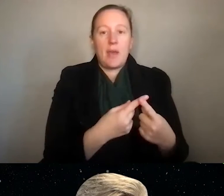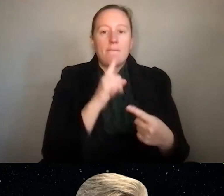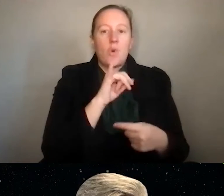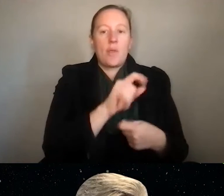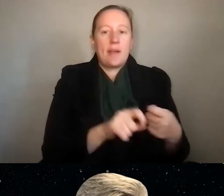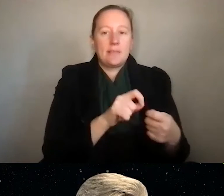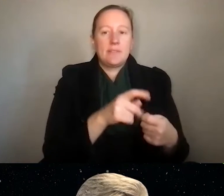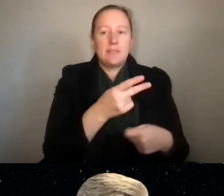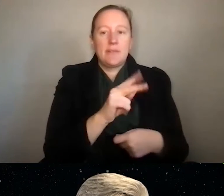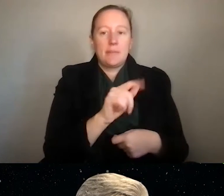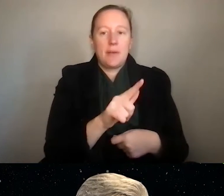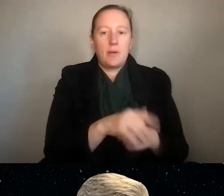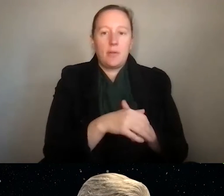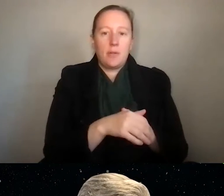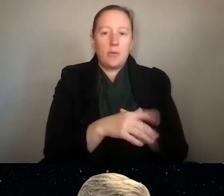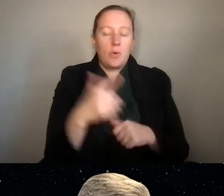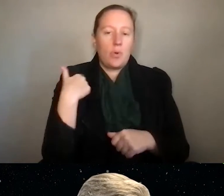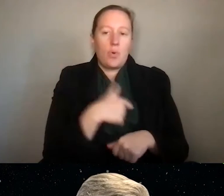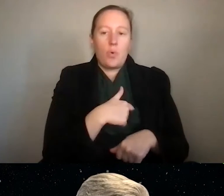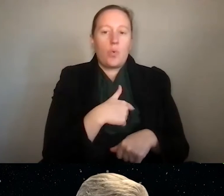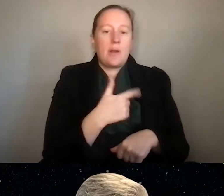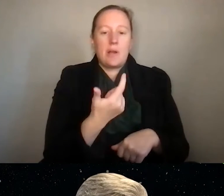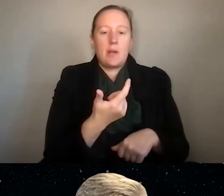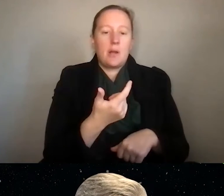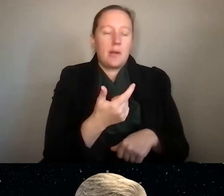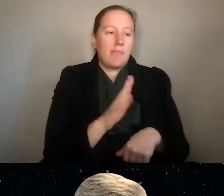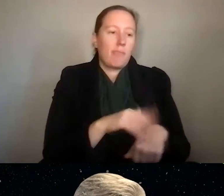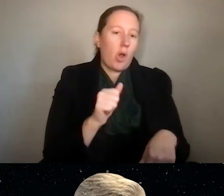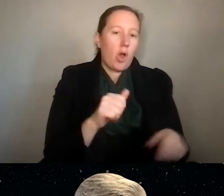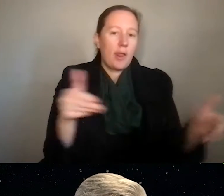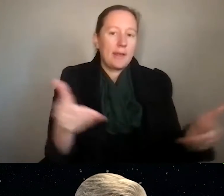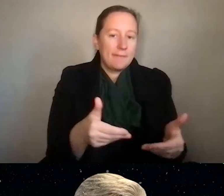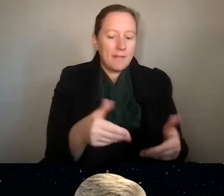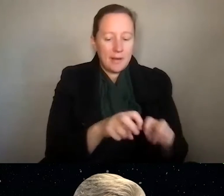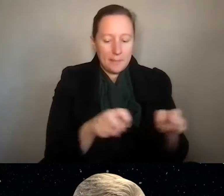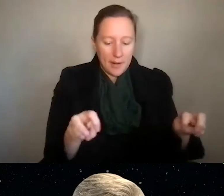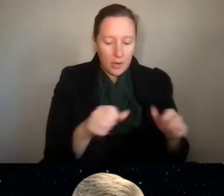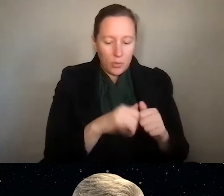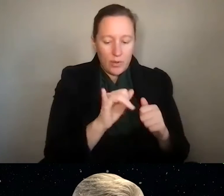we call and invite panelists with that experience and expertise,